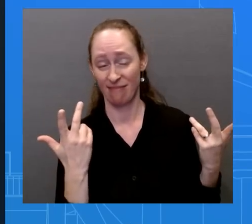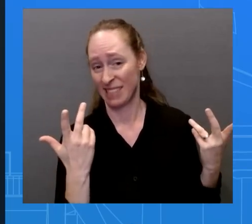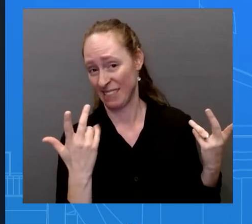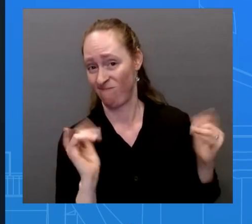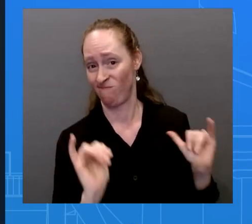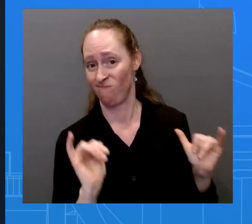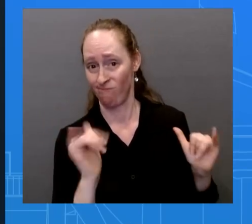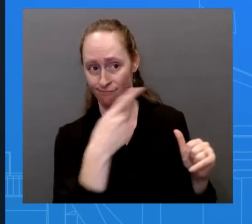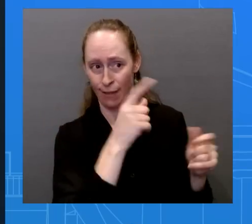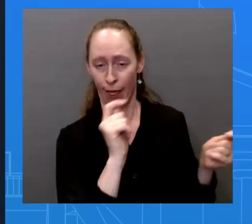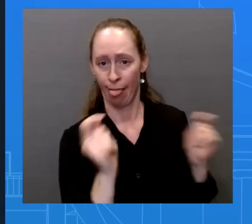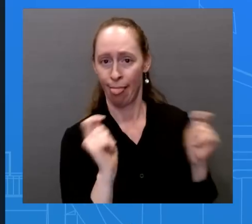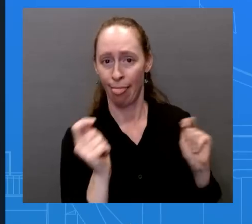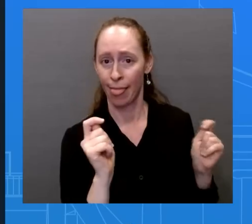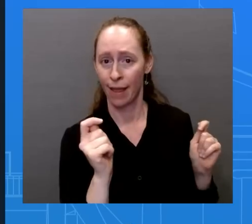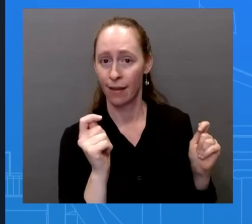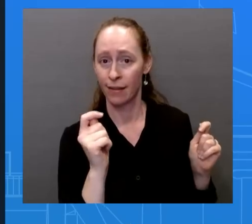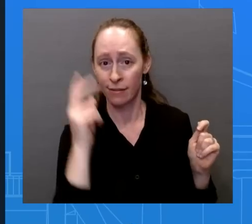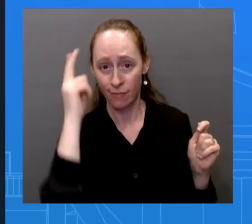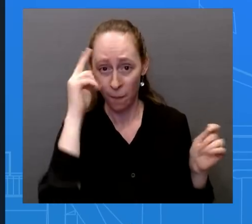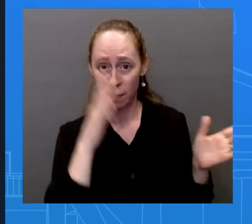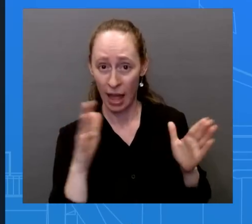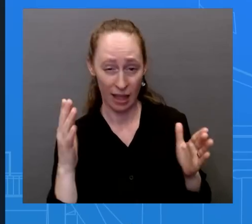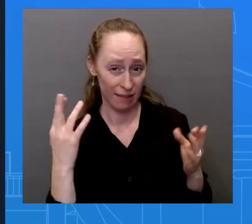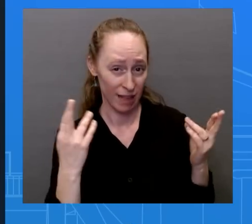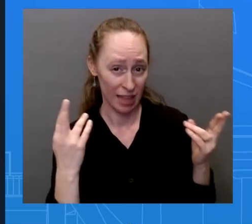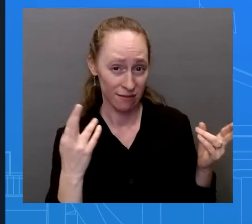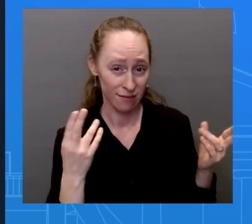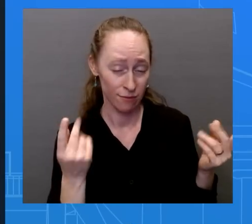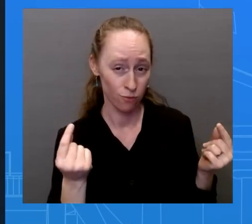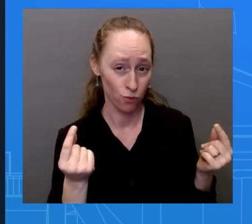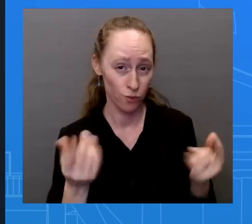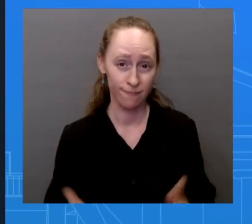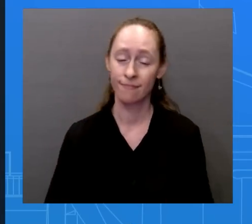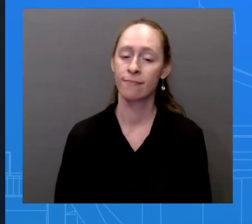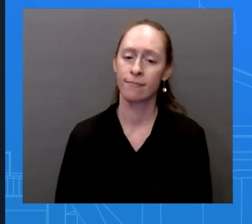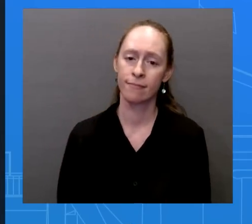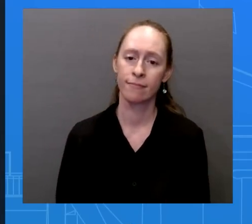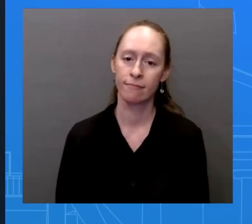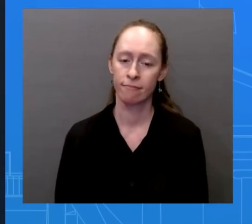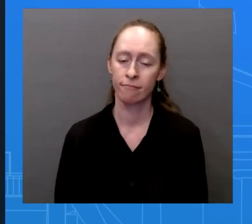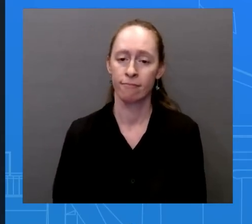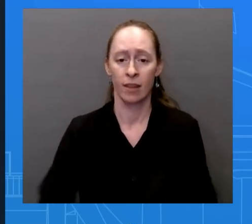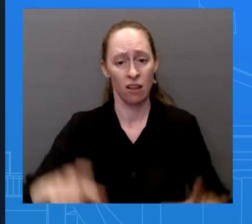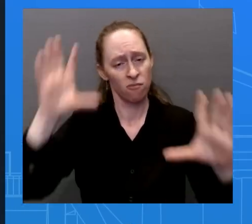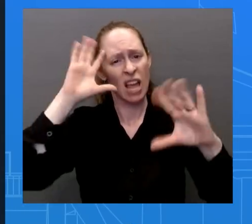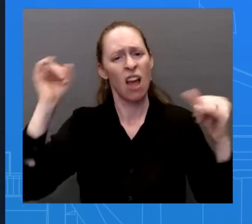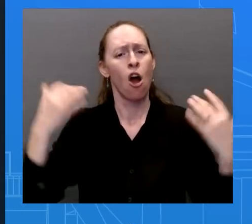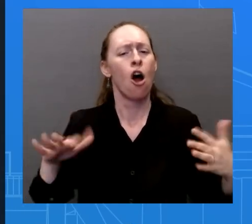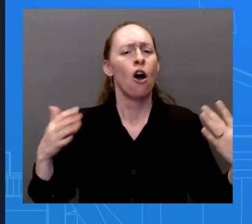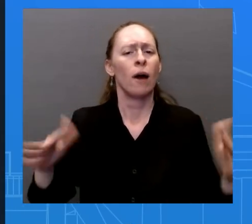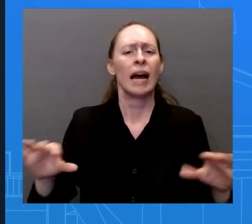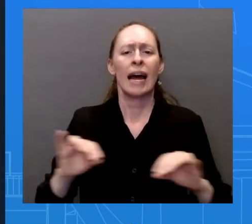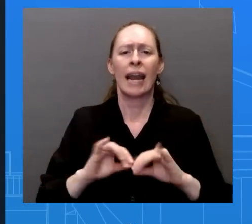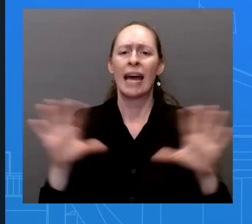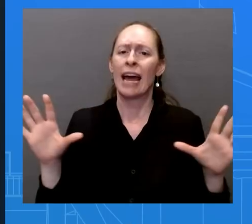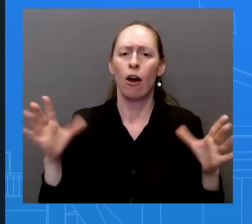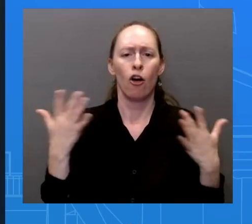the President has been very clear that United States needs to -- needs a different sort of relationship with Saudi Arabia.